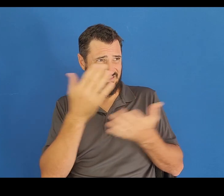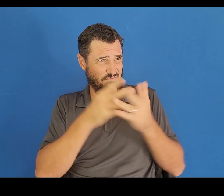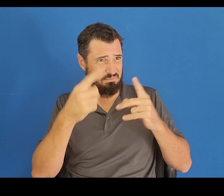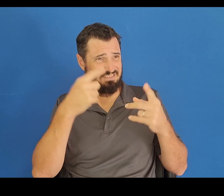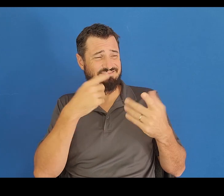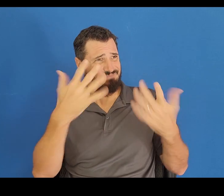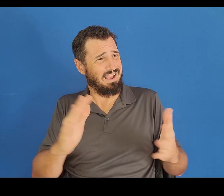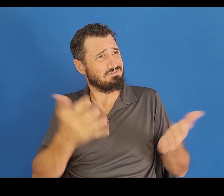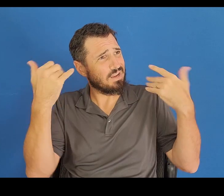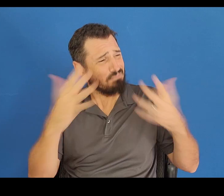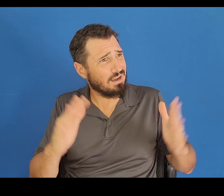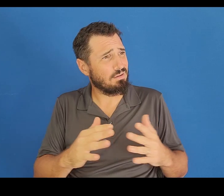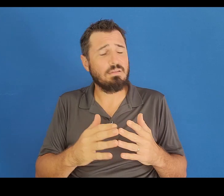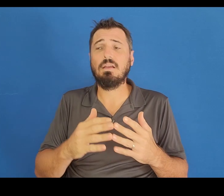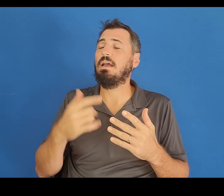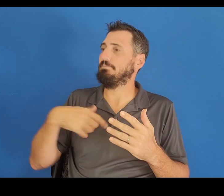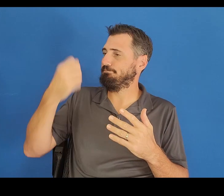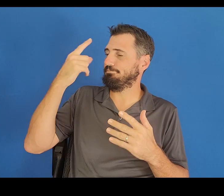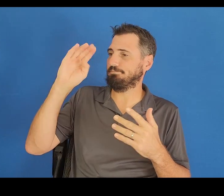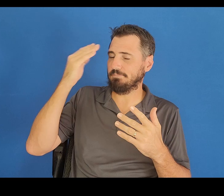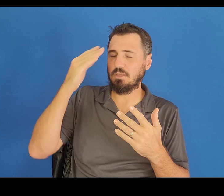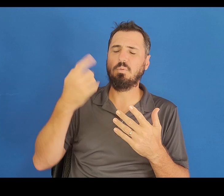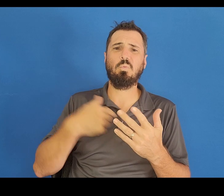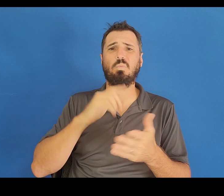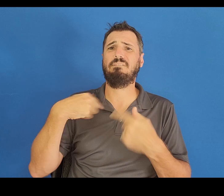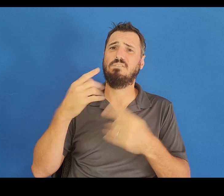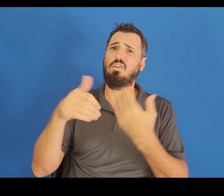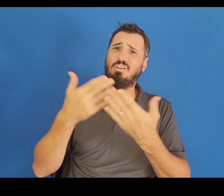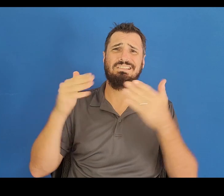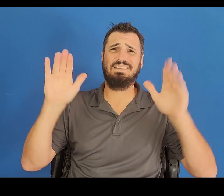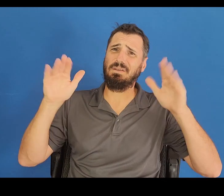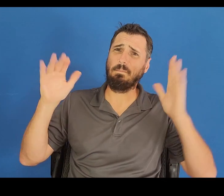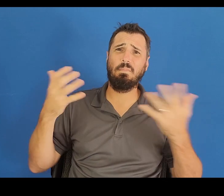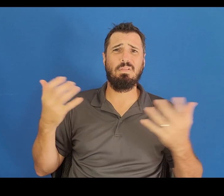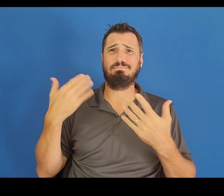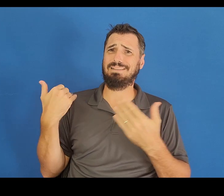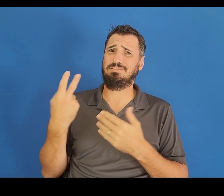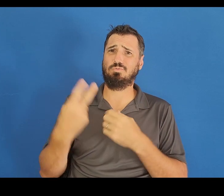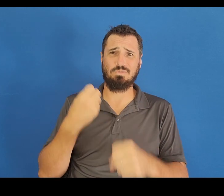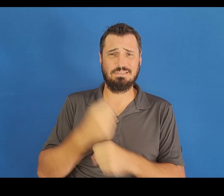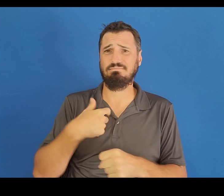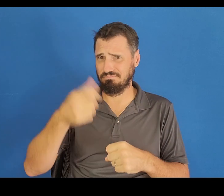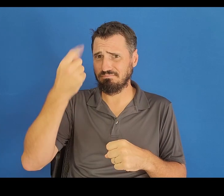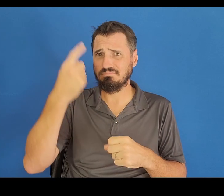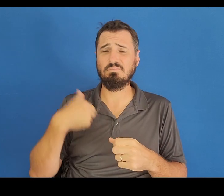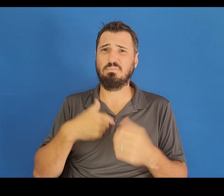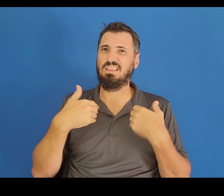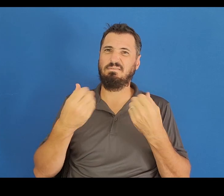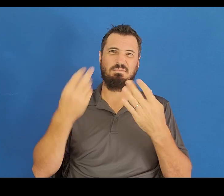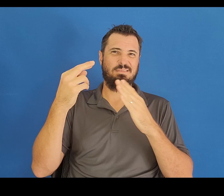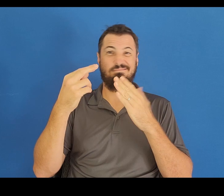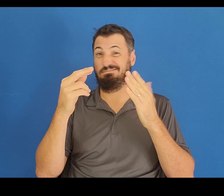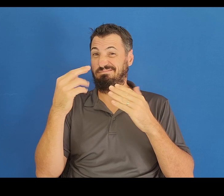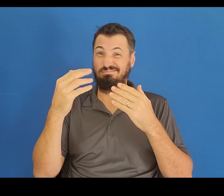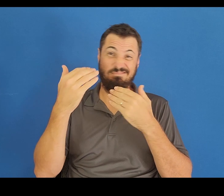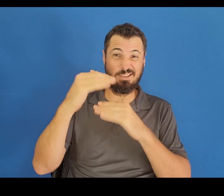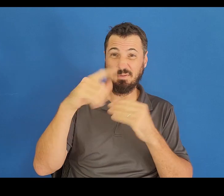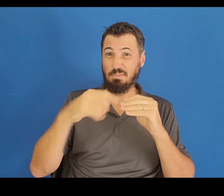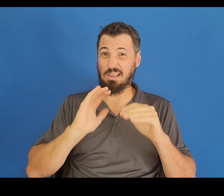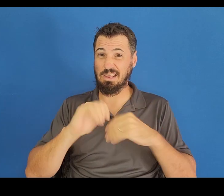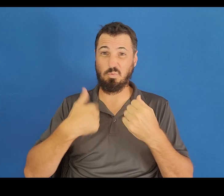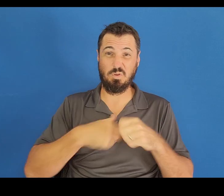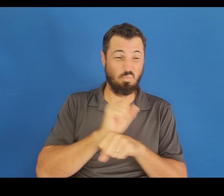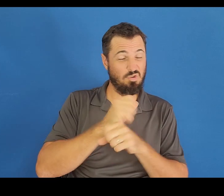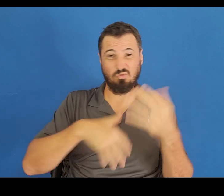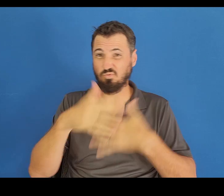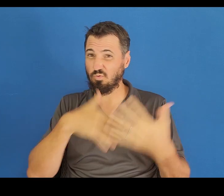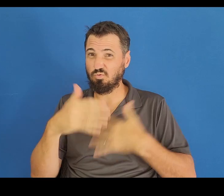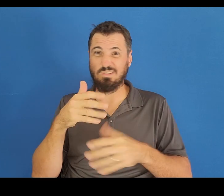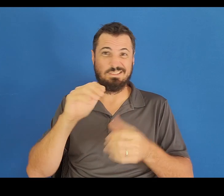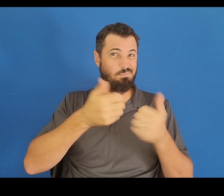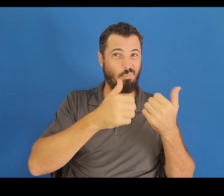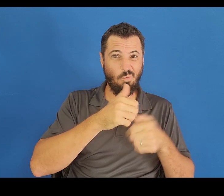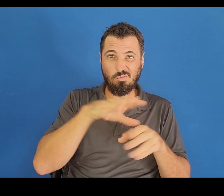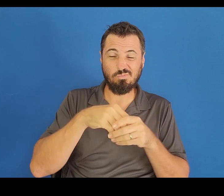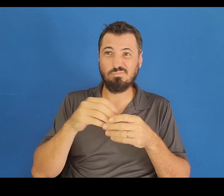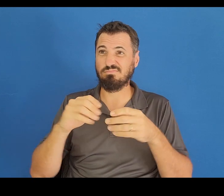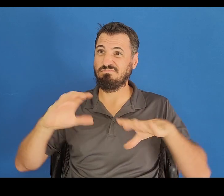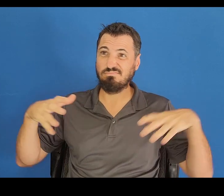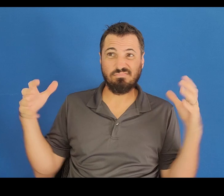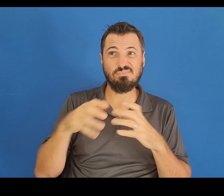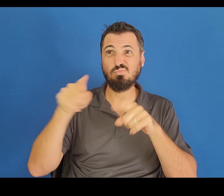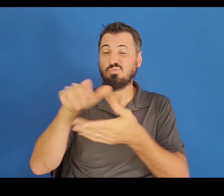I get it, Mayor! We’ve all made enormous sacrifices over the last two years. We’ve lived with restrictions on how we work, socialize, travel, participate in sports, gather, go to school—all the